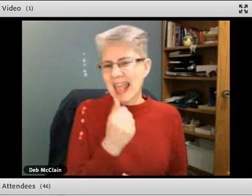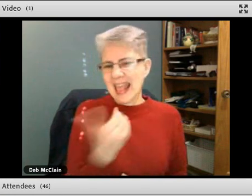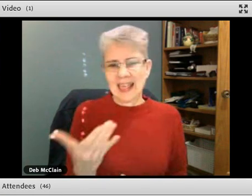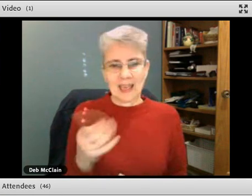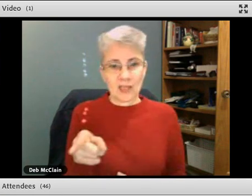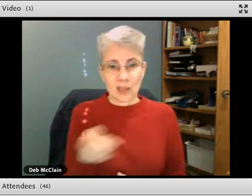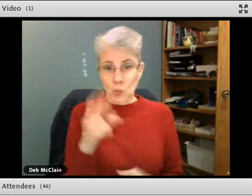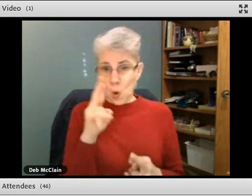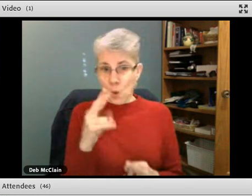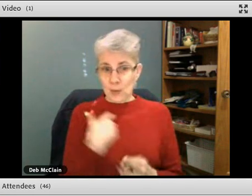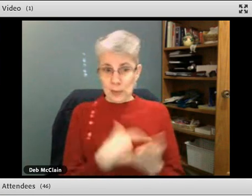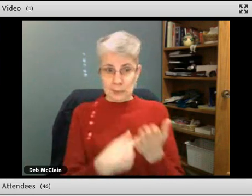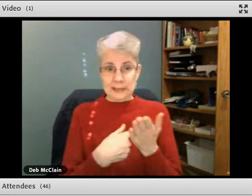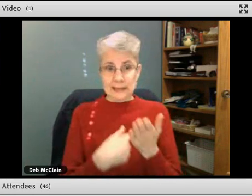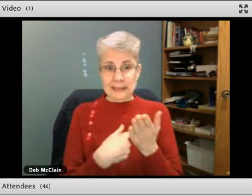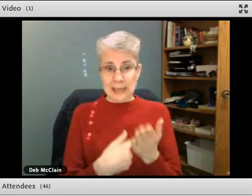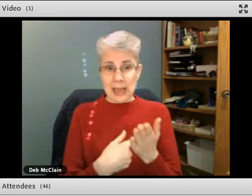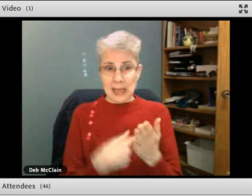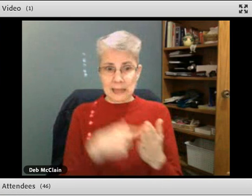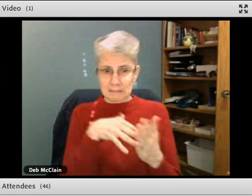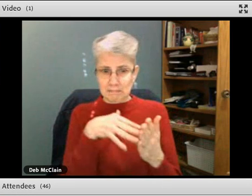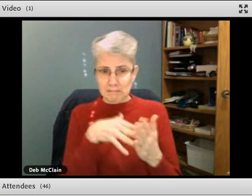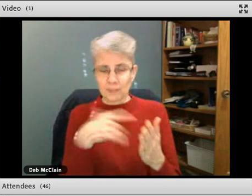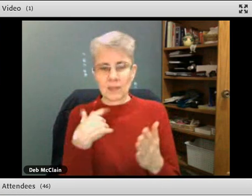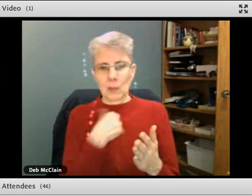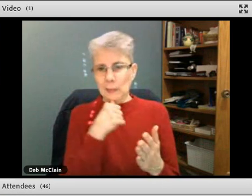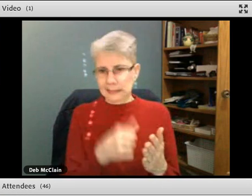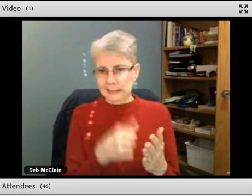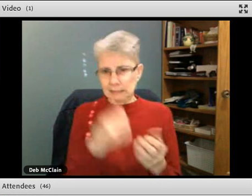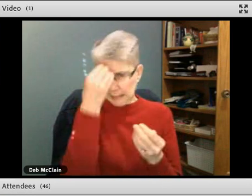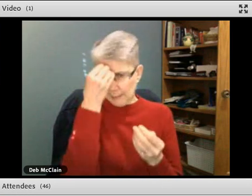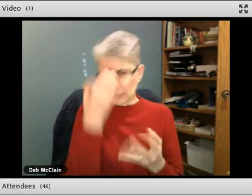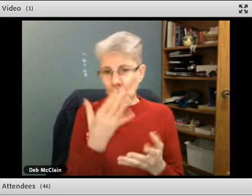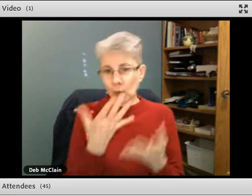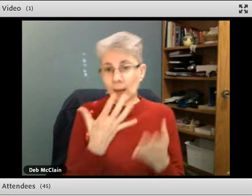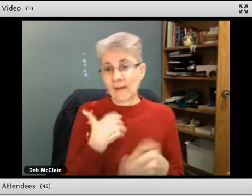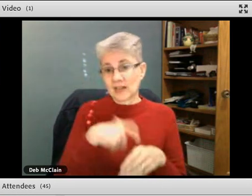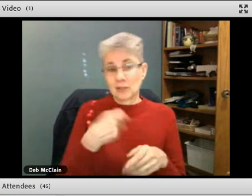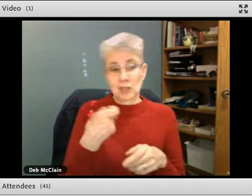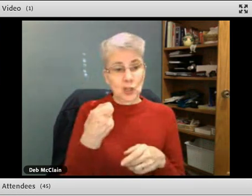we might have time to do a little of it, and maybe we can do it next time if not.